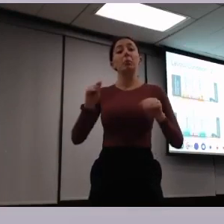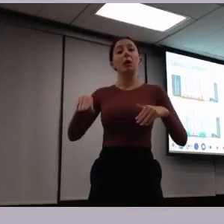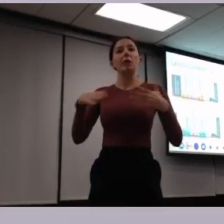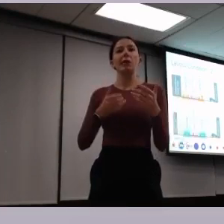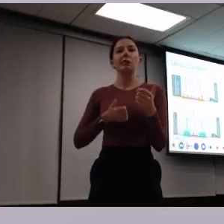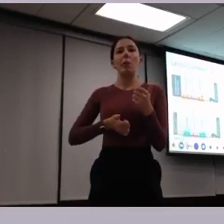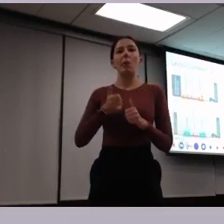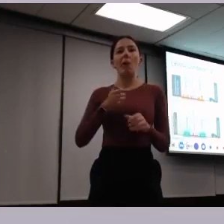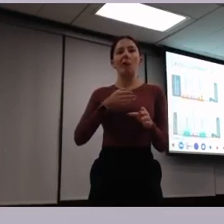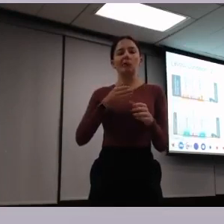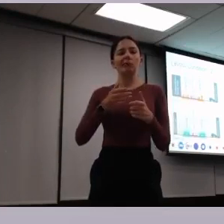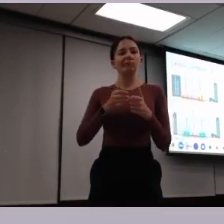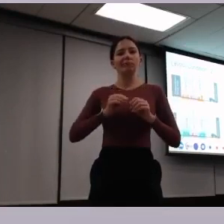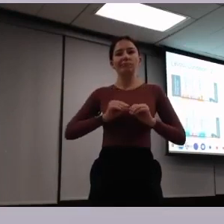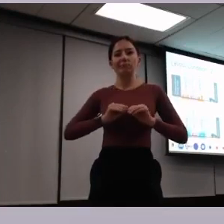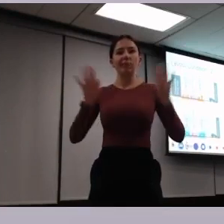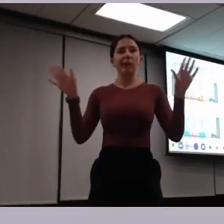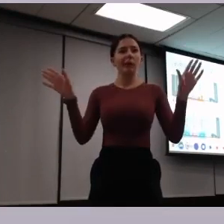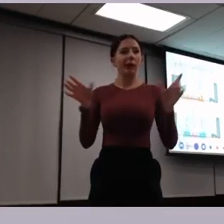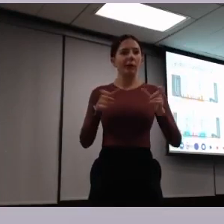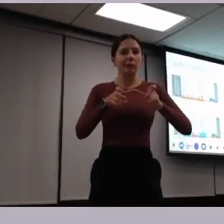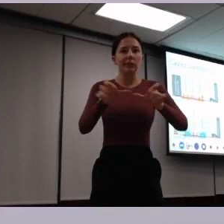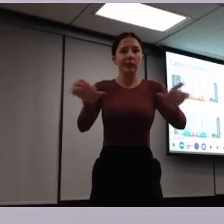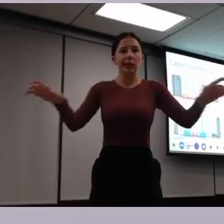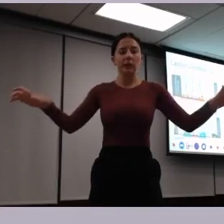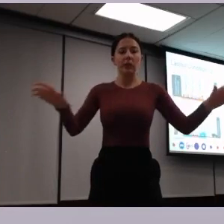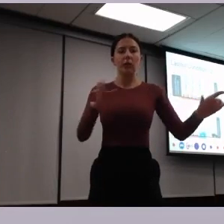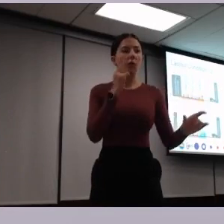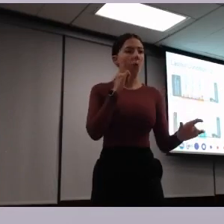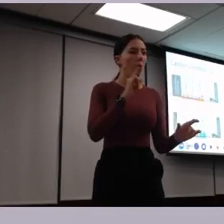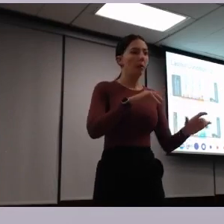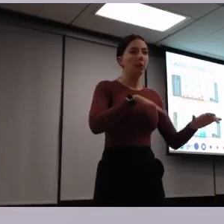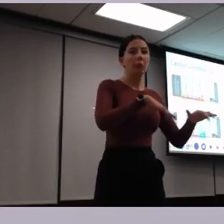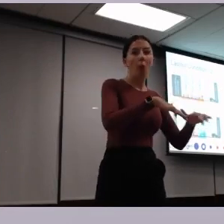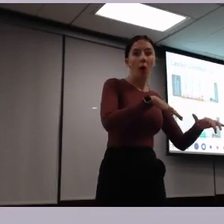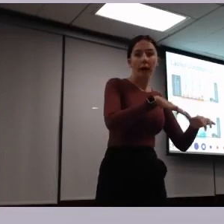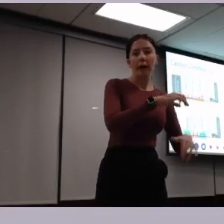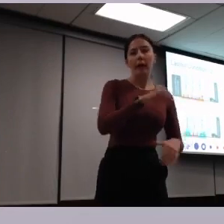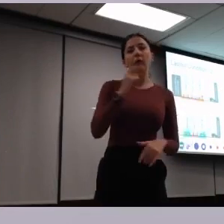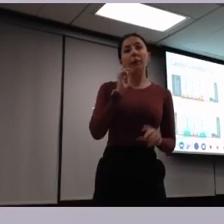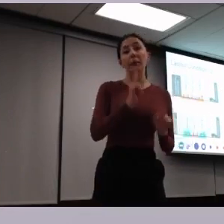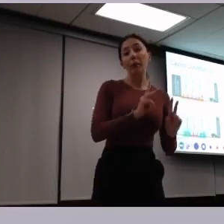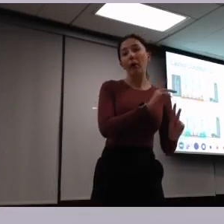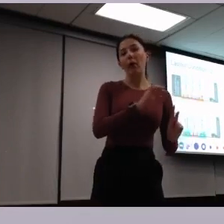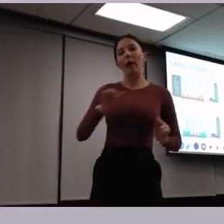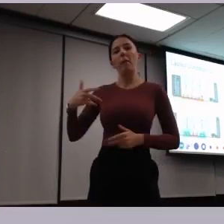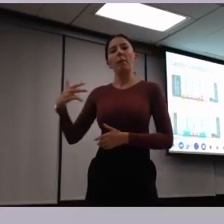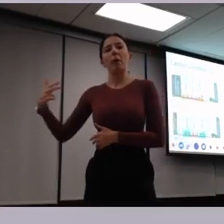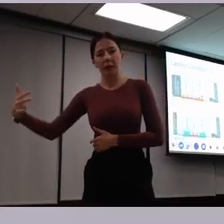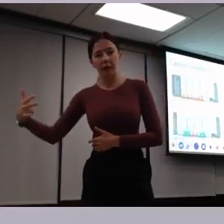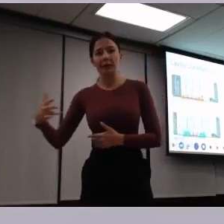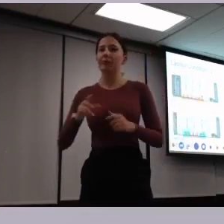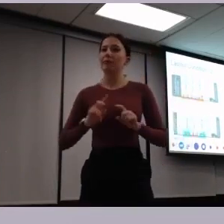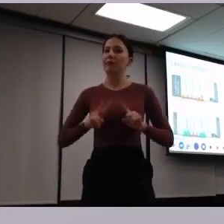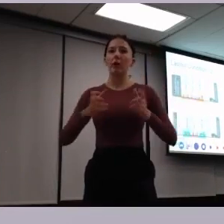division in particular and for industrial traffic. And the the